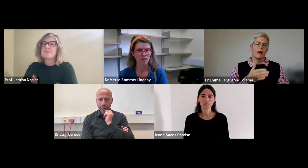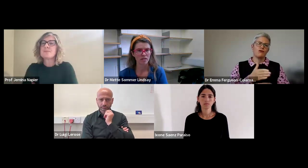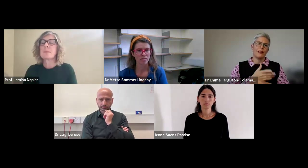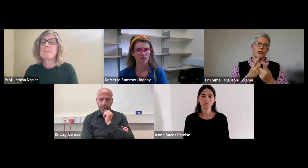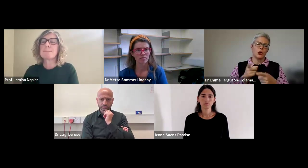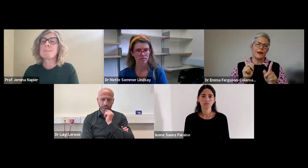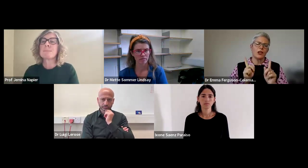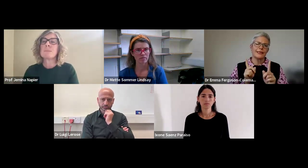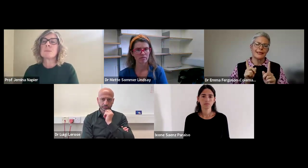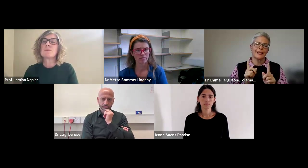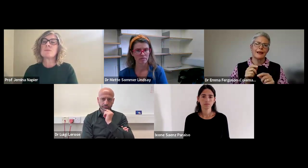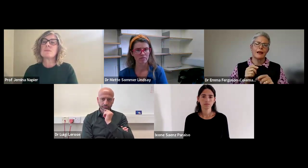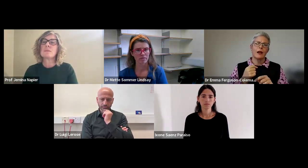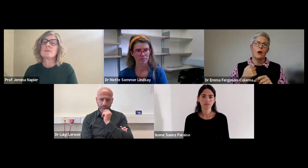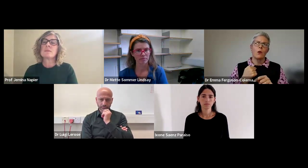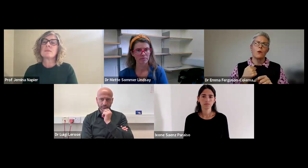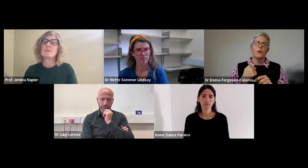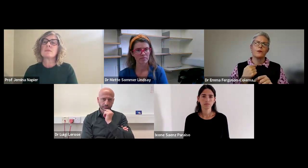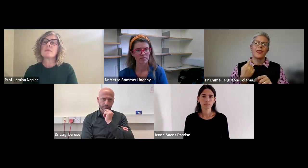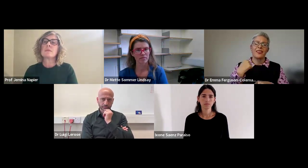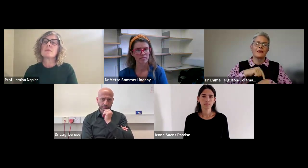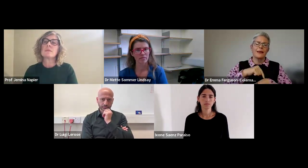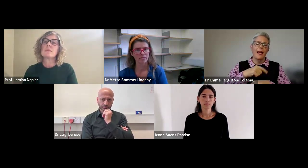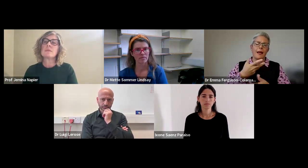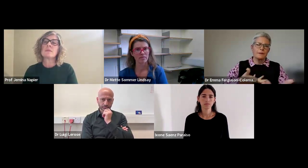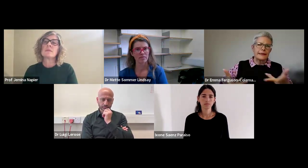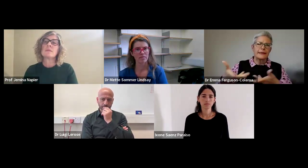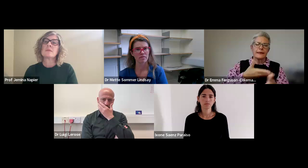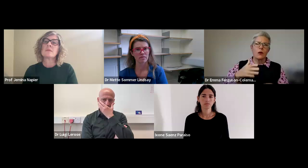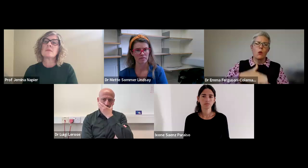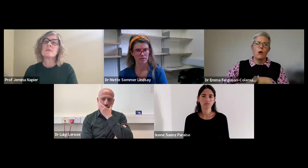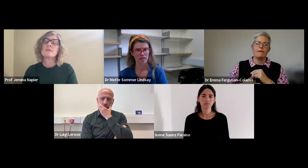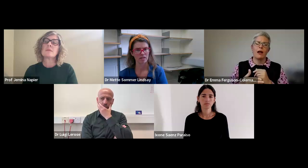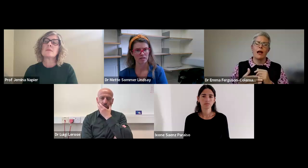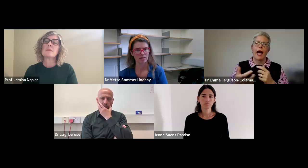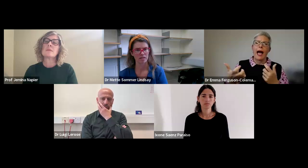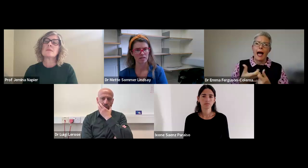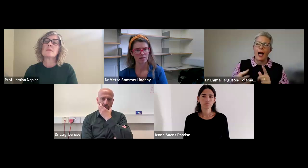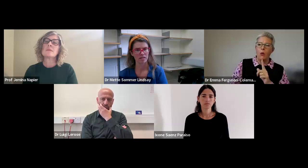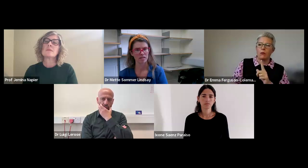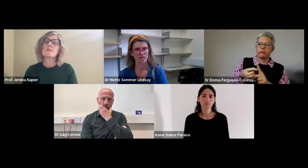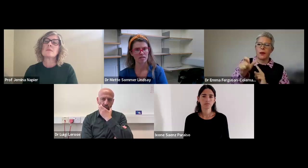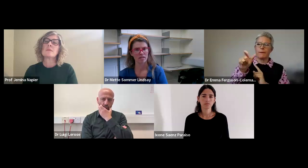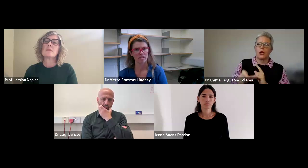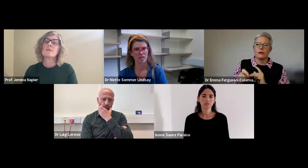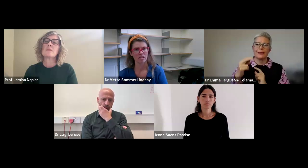Emma: at my previous University at the time there was discussion